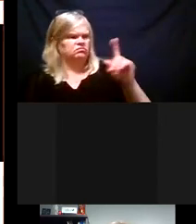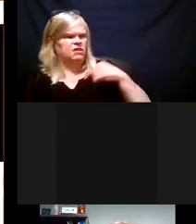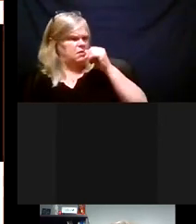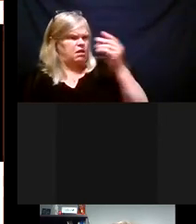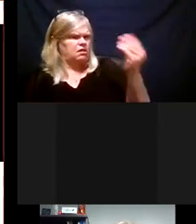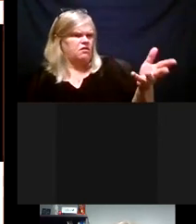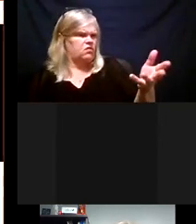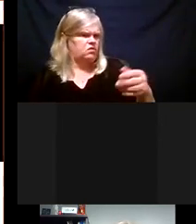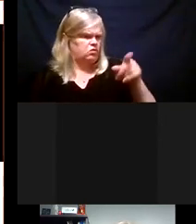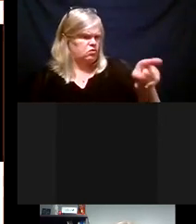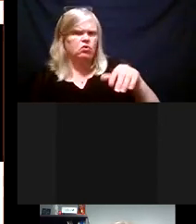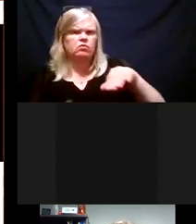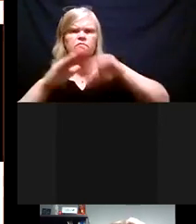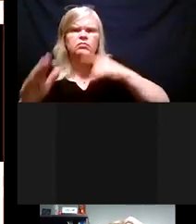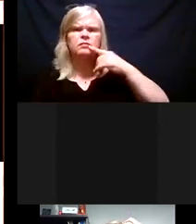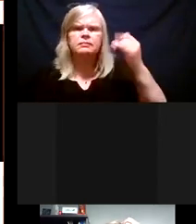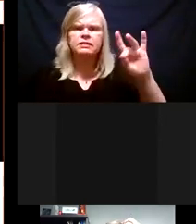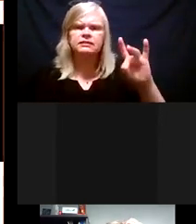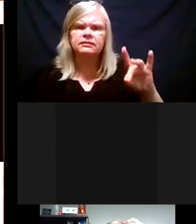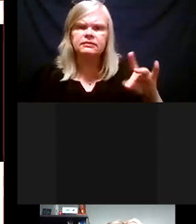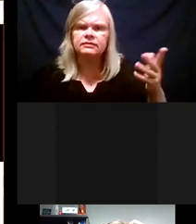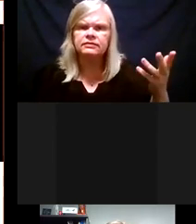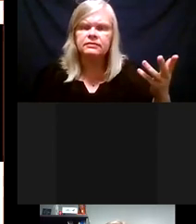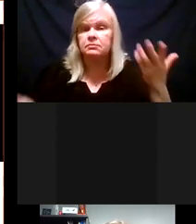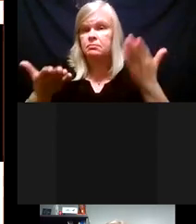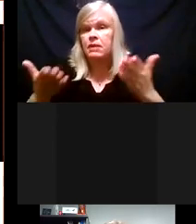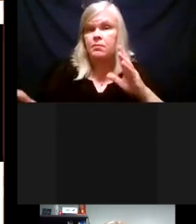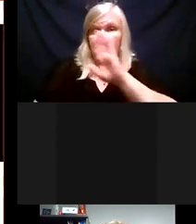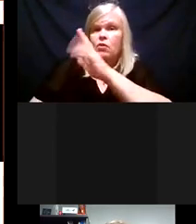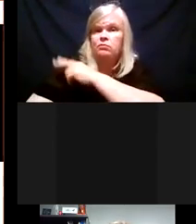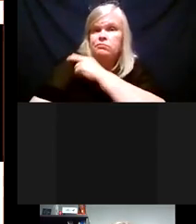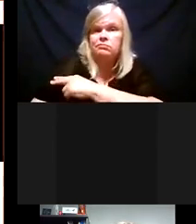ARE A MINOR. THERE MAY BE POLICIES IN PLACE